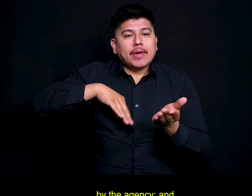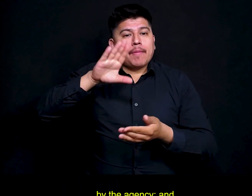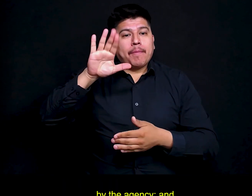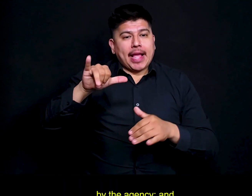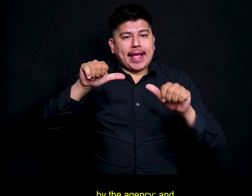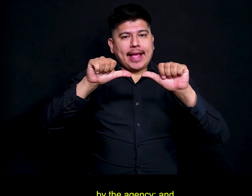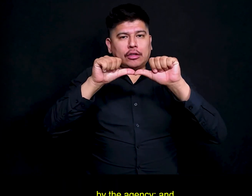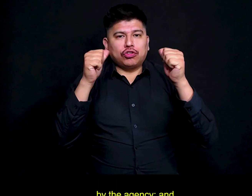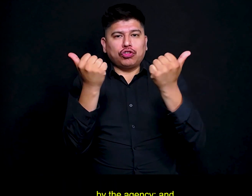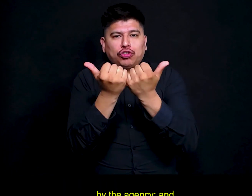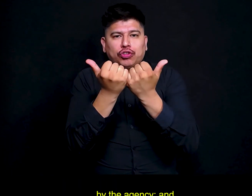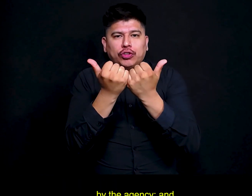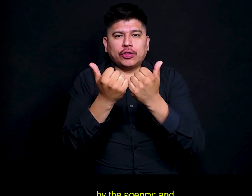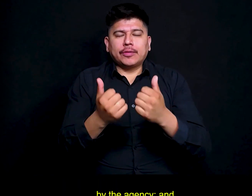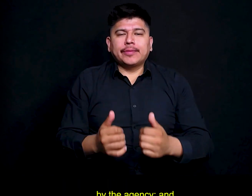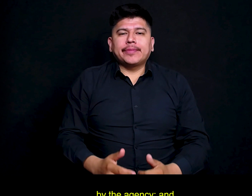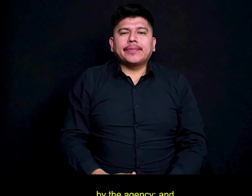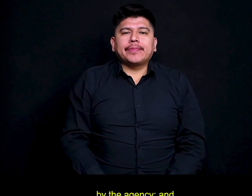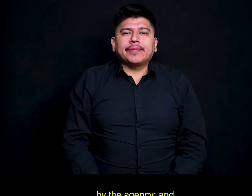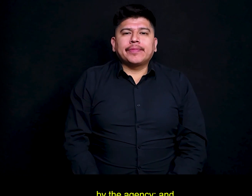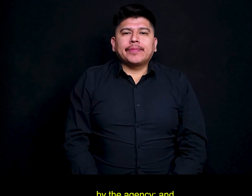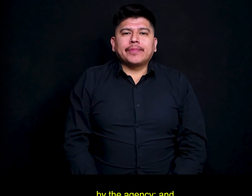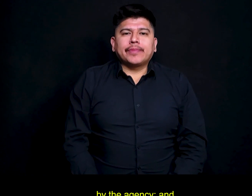by the agency; and